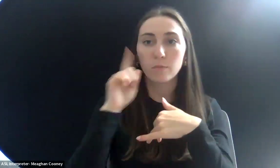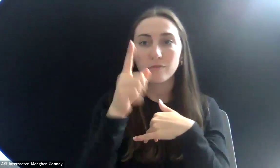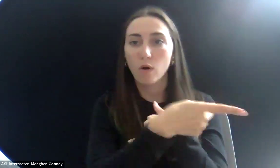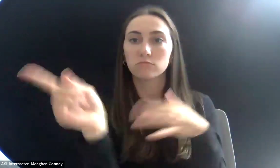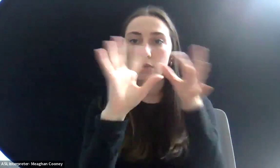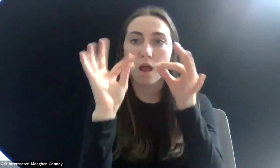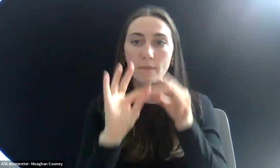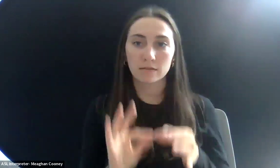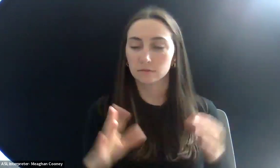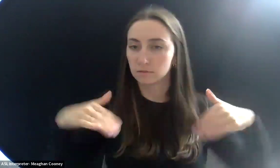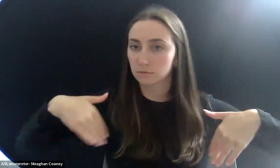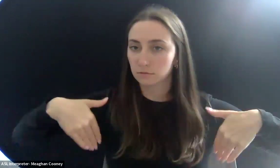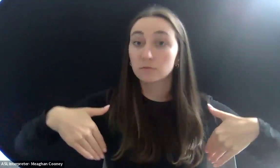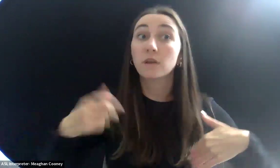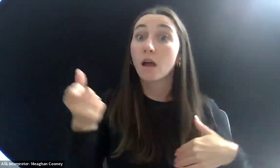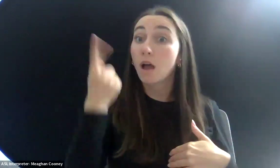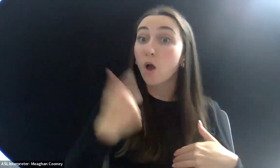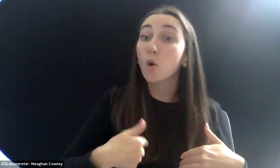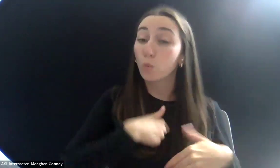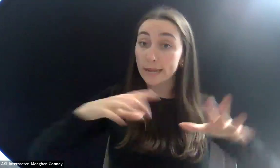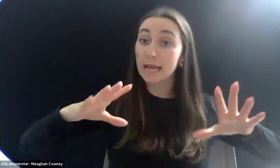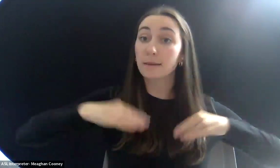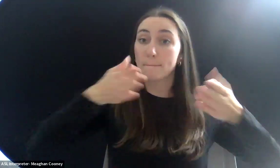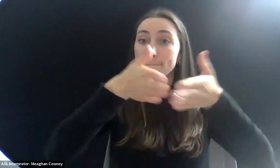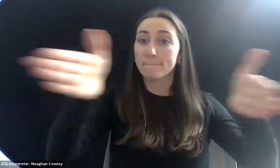However, we are taking public comment on the straw proposal